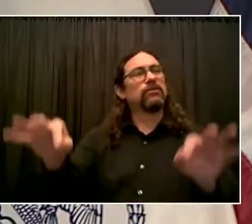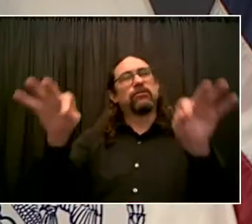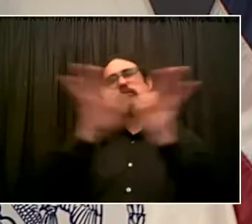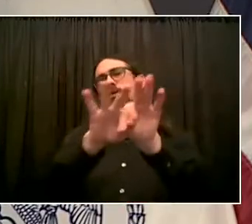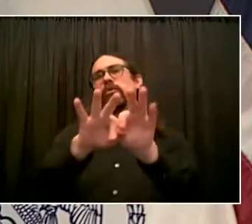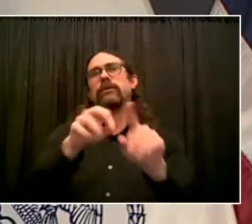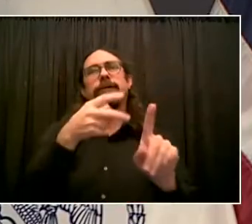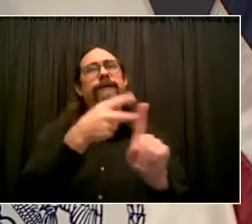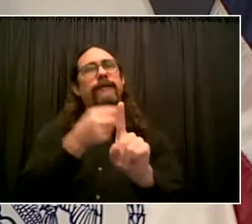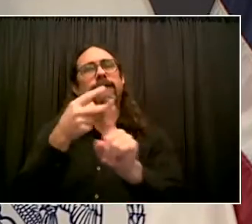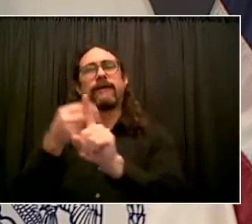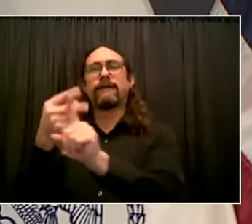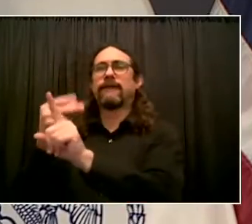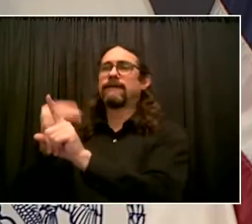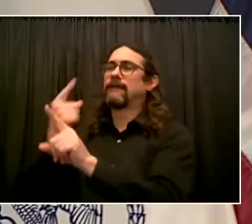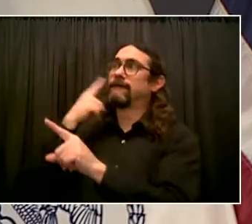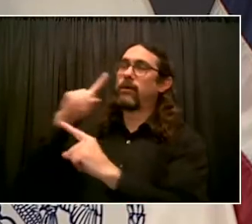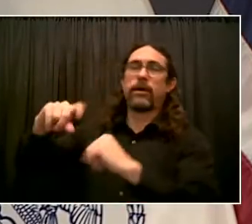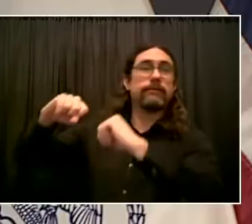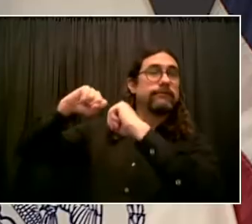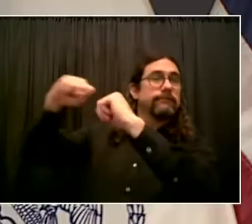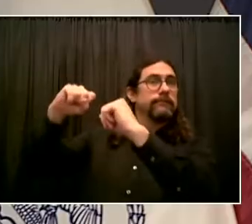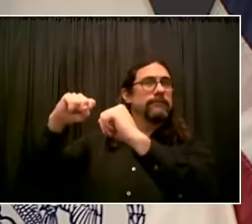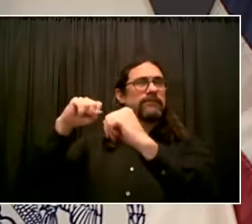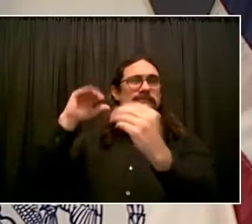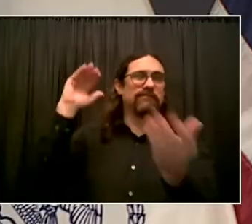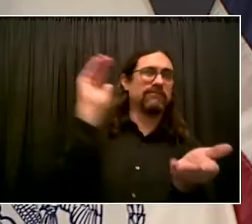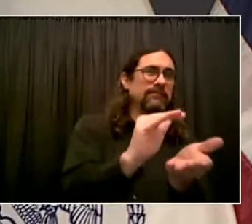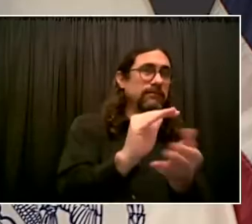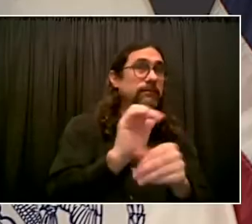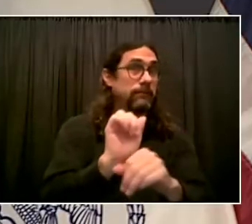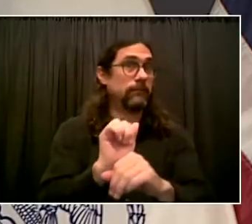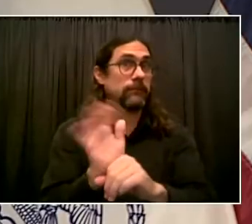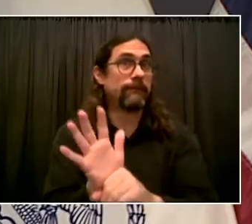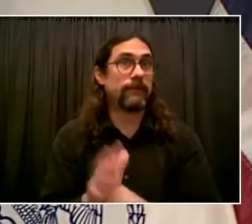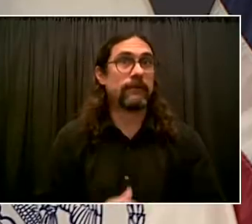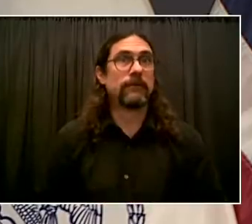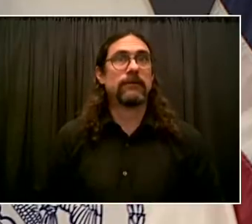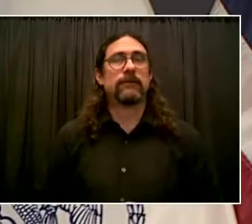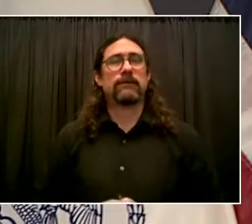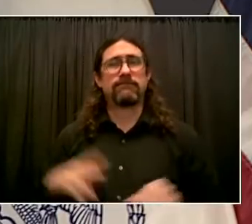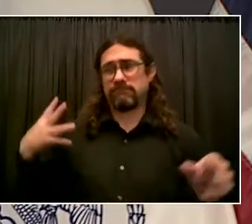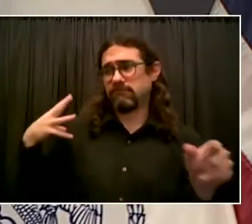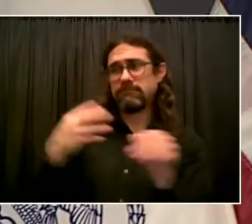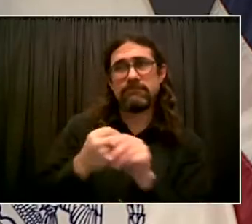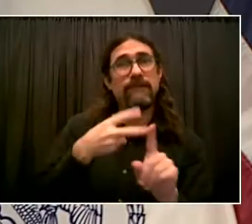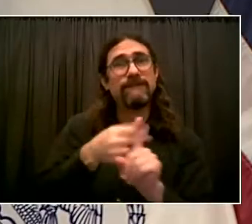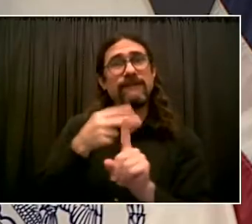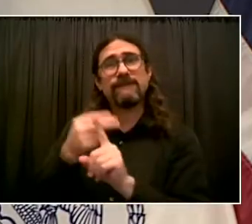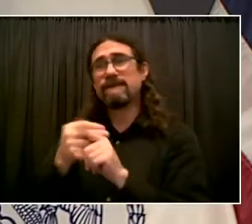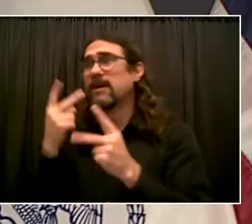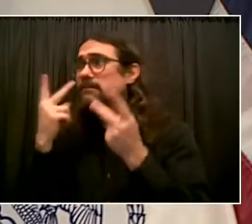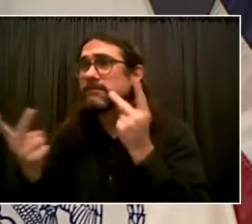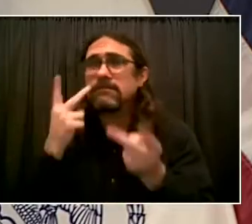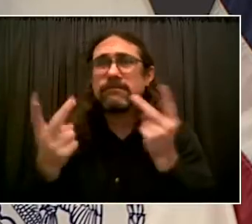WORKS. VACCINATION. WE CAN TALK ABOUT ALL THE OTHER TOOLS AND WE WILL, VACCINATION IS A NCETLRA WEAPON